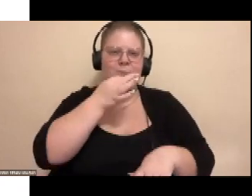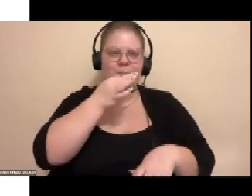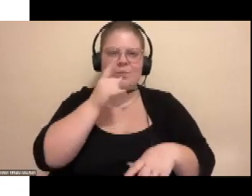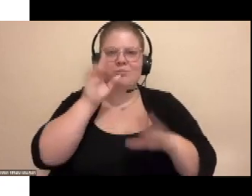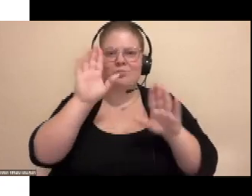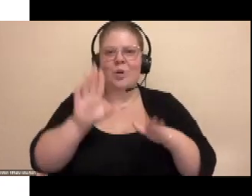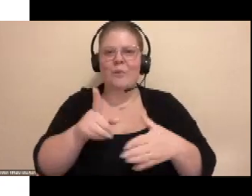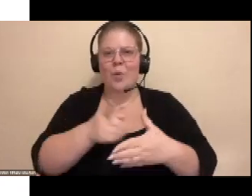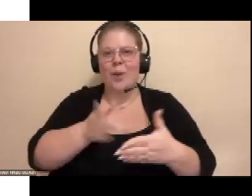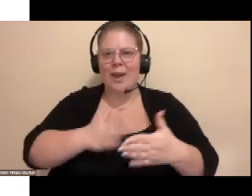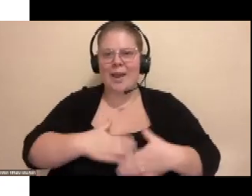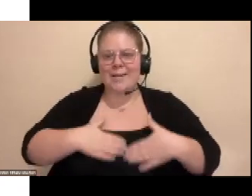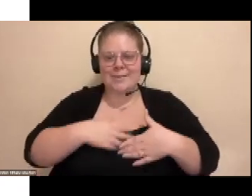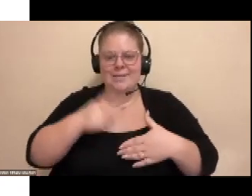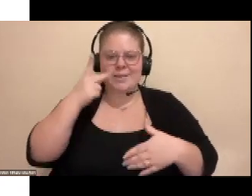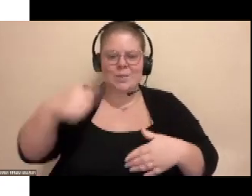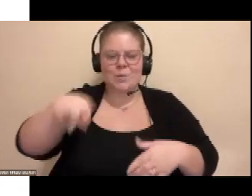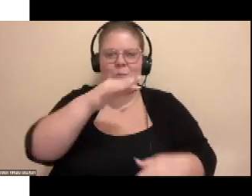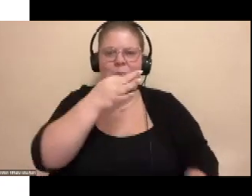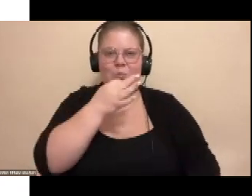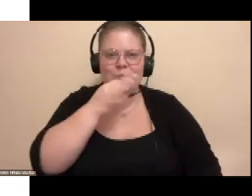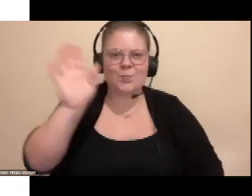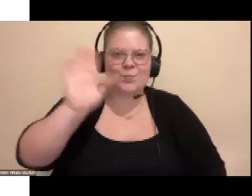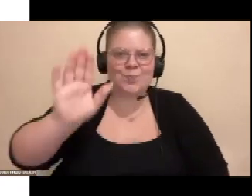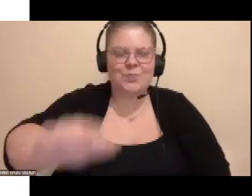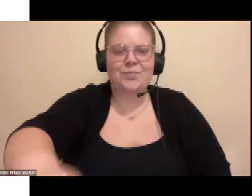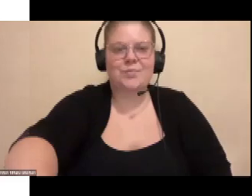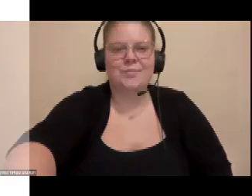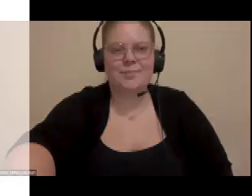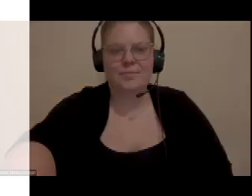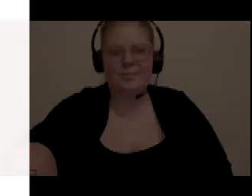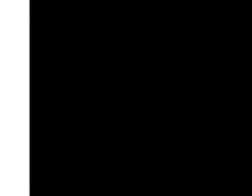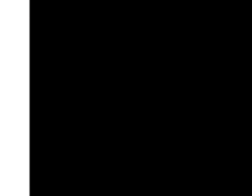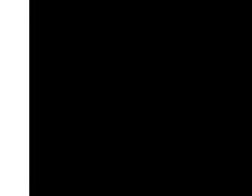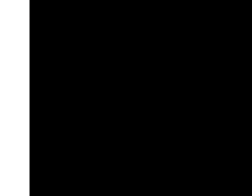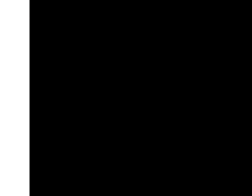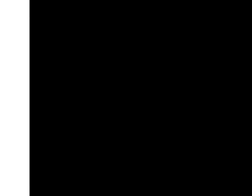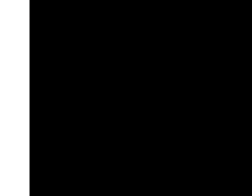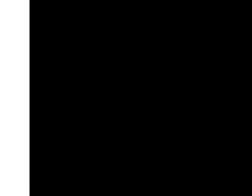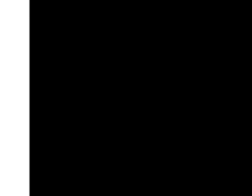And see you soon. Bye everyone.